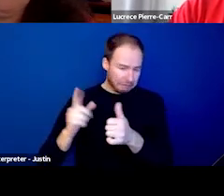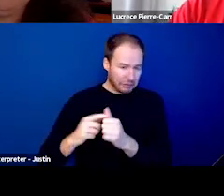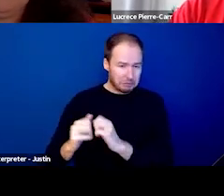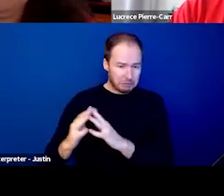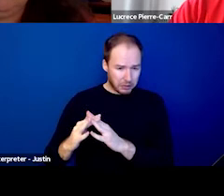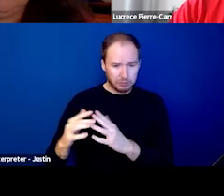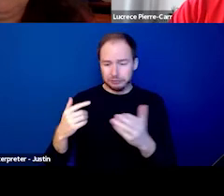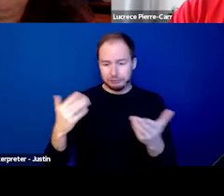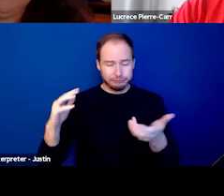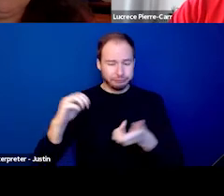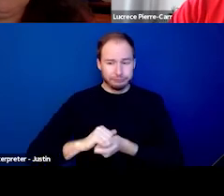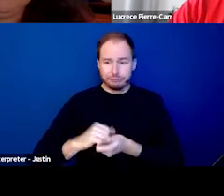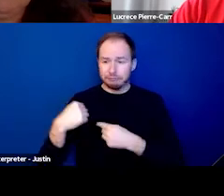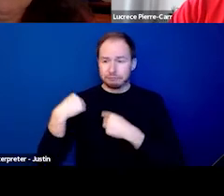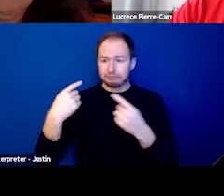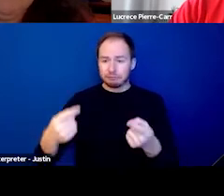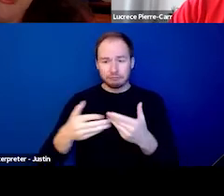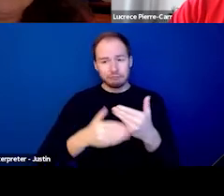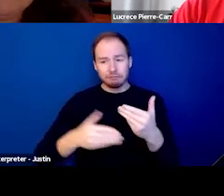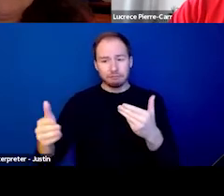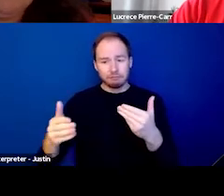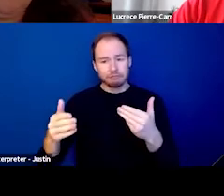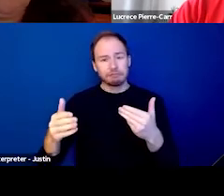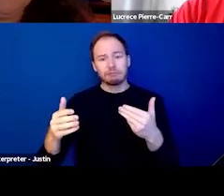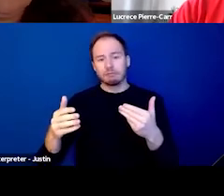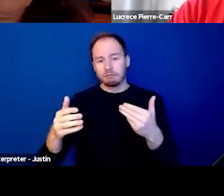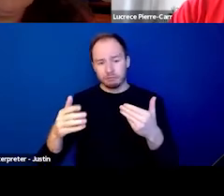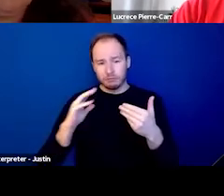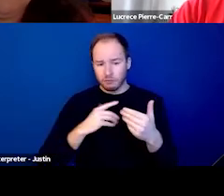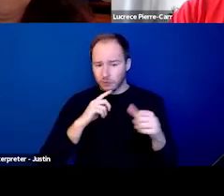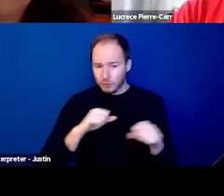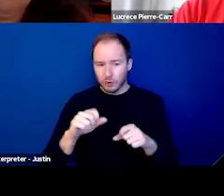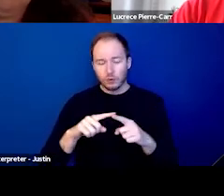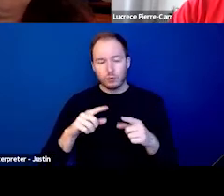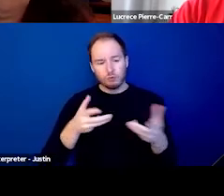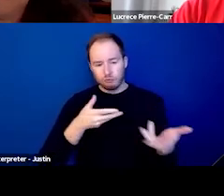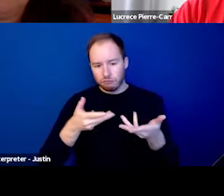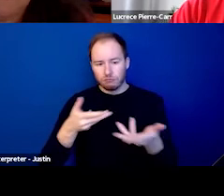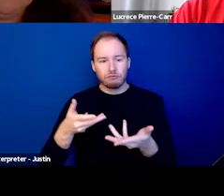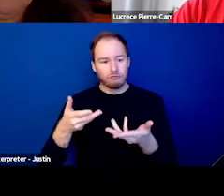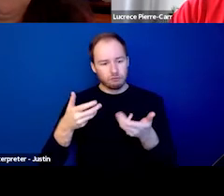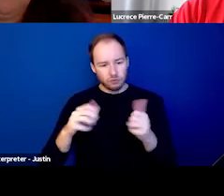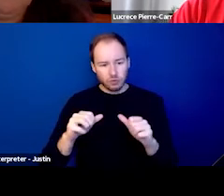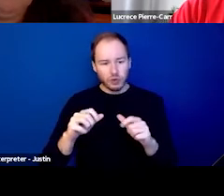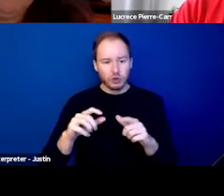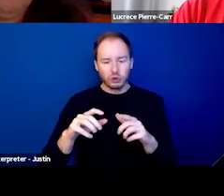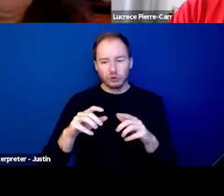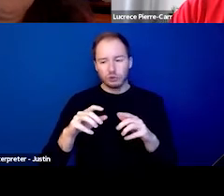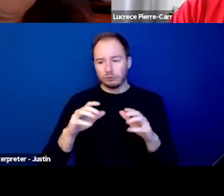And so over the years, depending on capacity, and our ability to find funds on our own we may